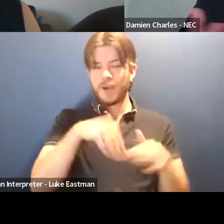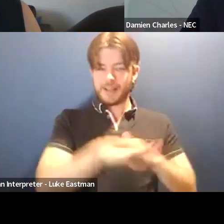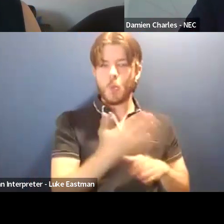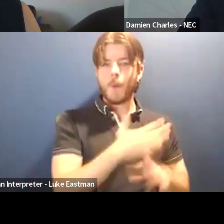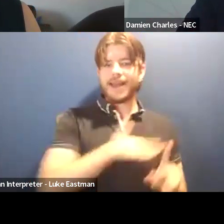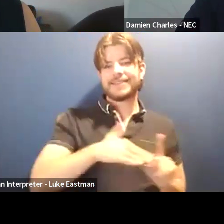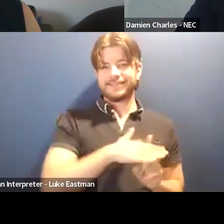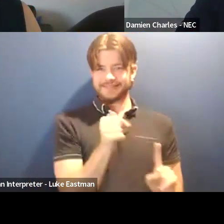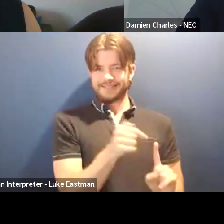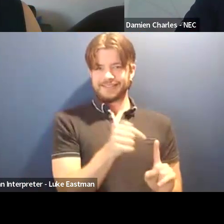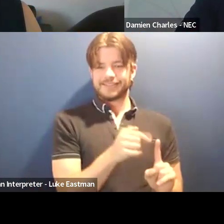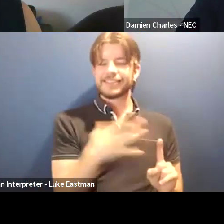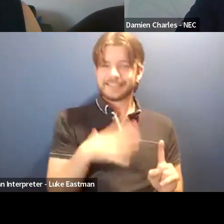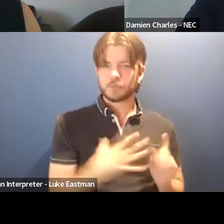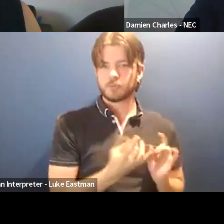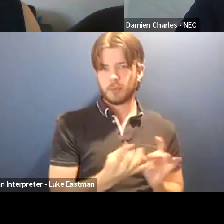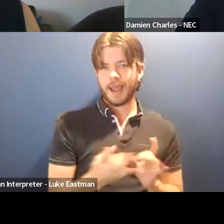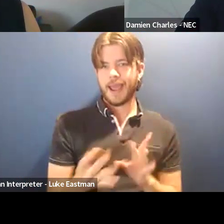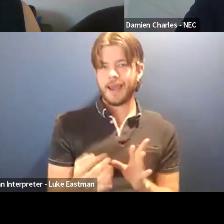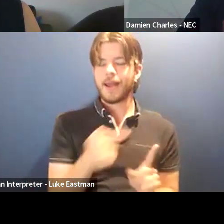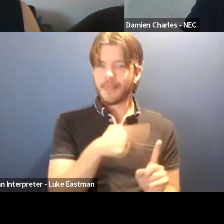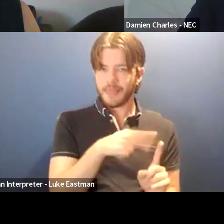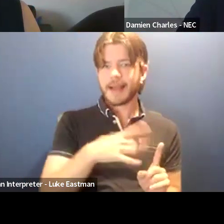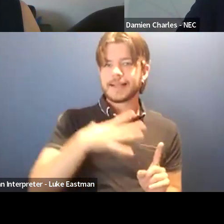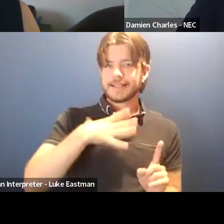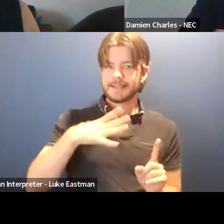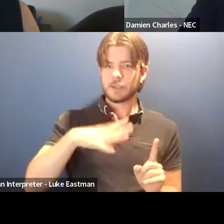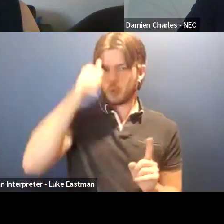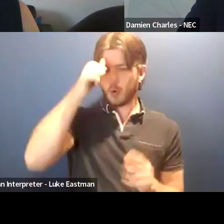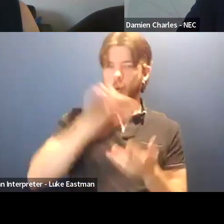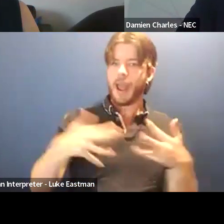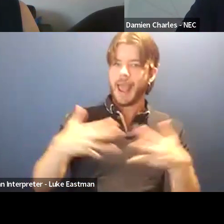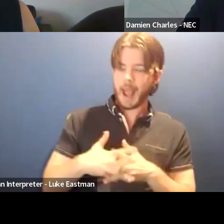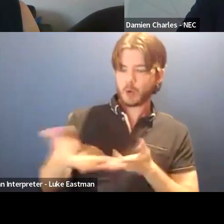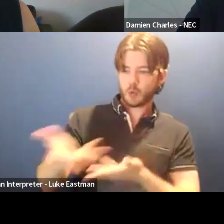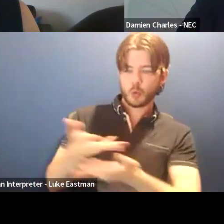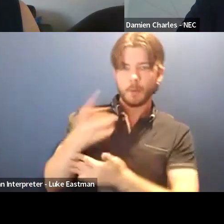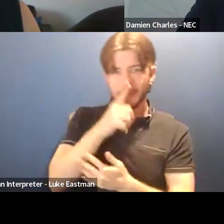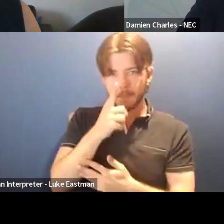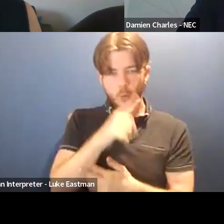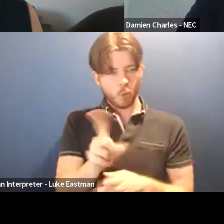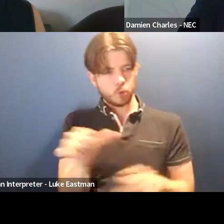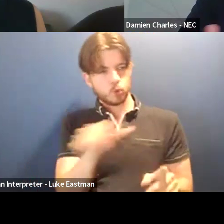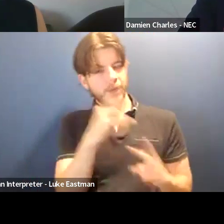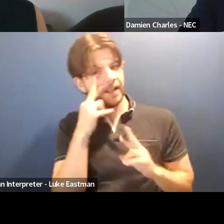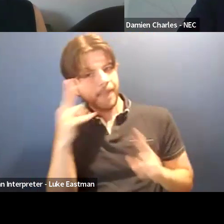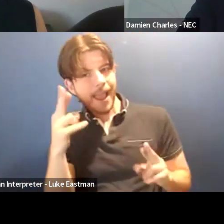they need to know, you know, to you know how to treat people and what to